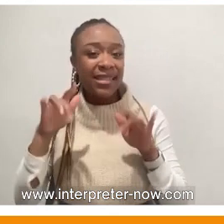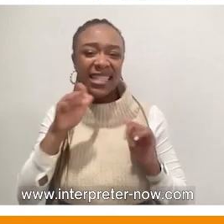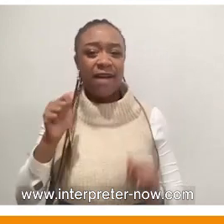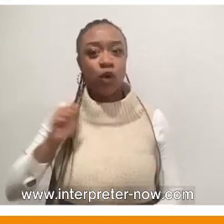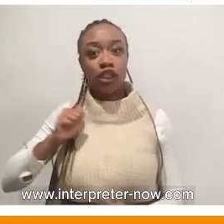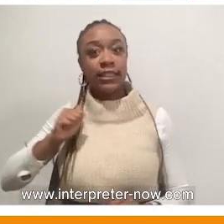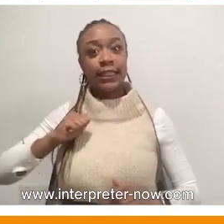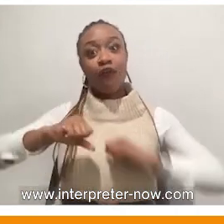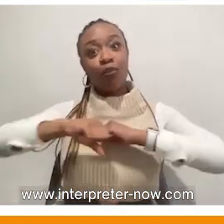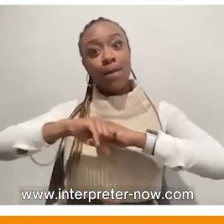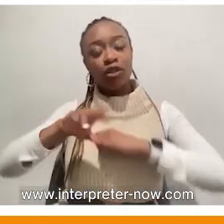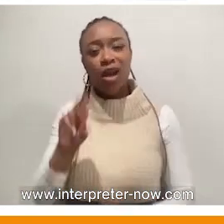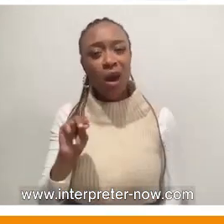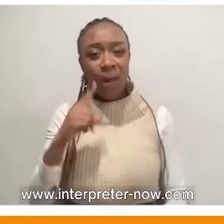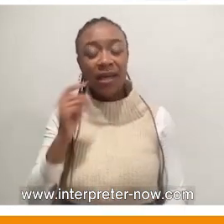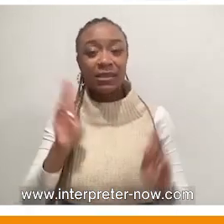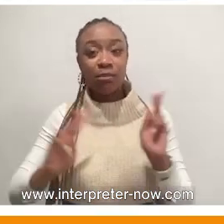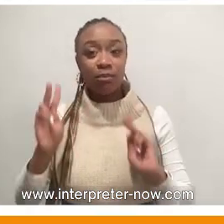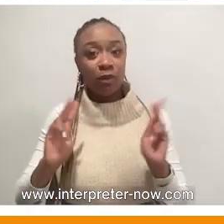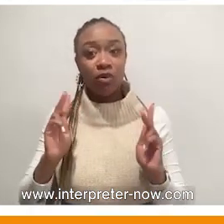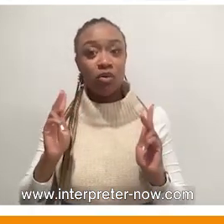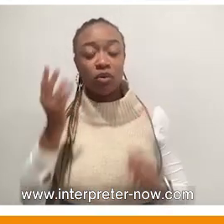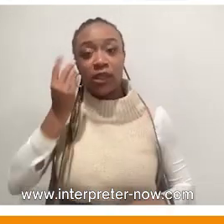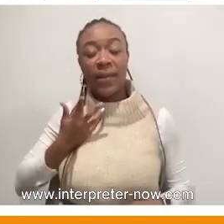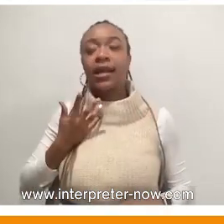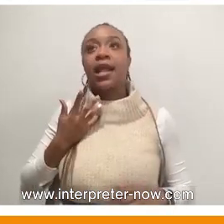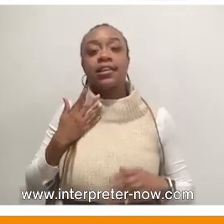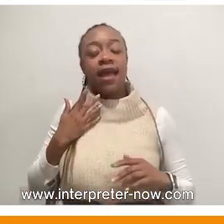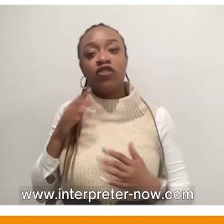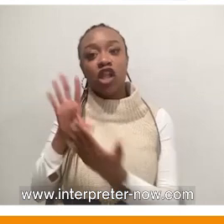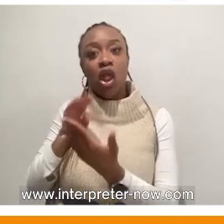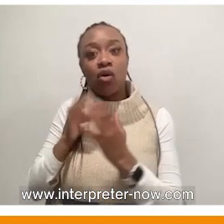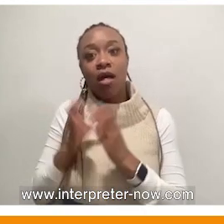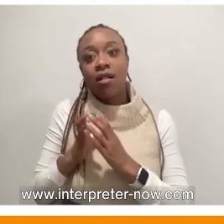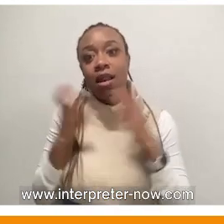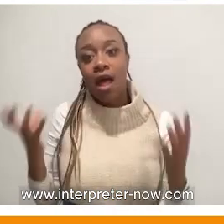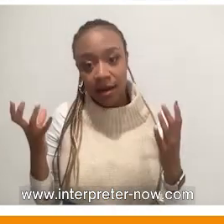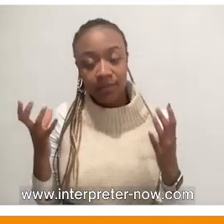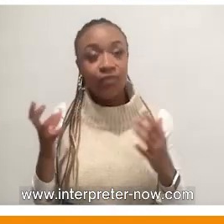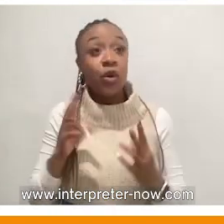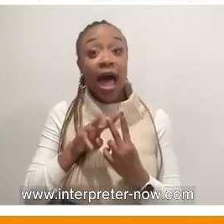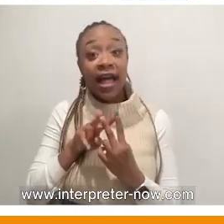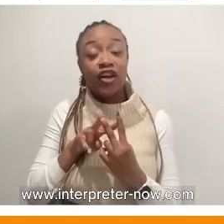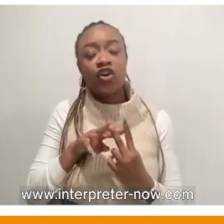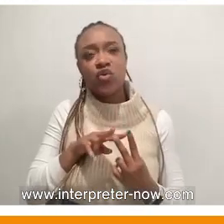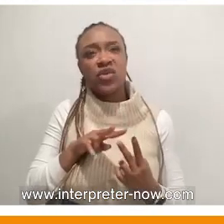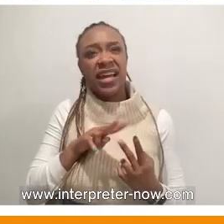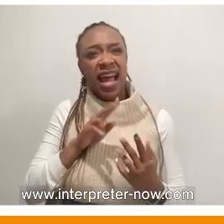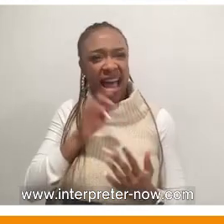It's not for self-promotion, it's more so just people have told me that they've learned a lot from it.